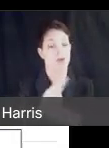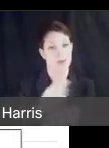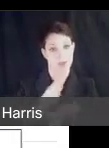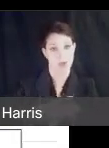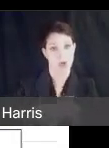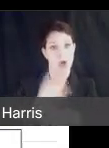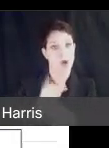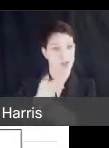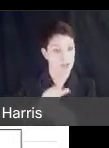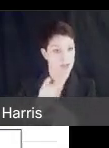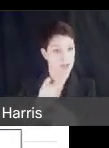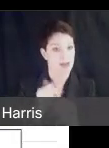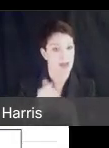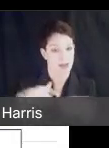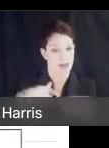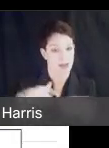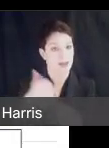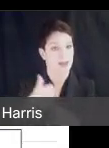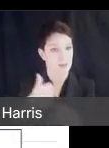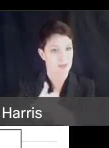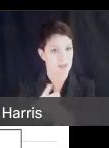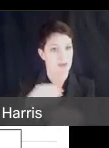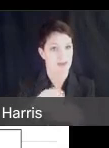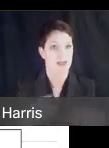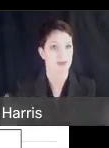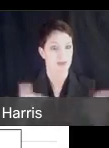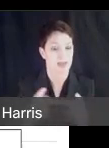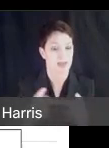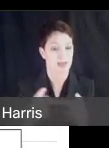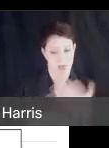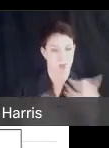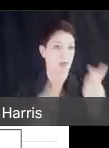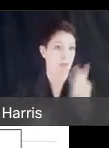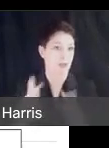conduct themselves when they're in places around people who are not members of their household.